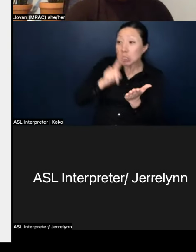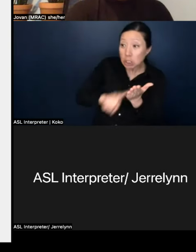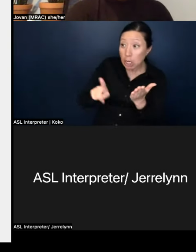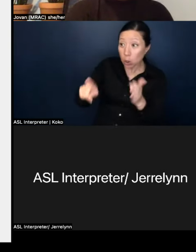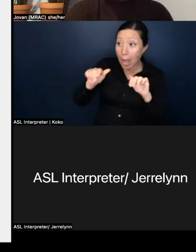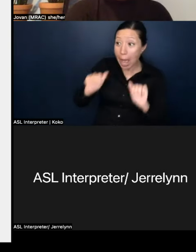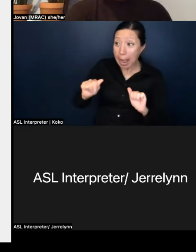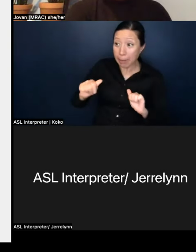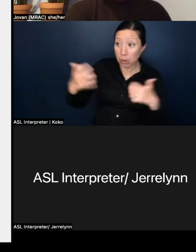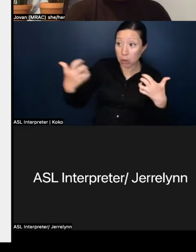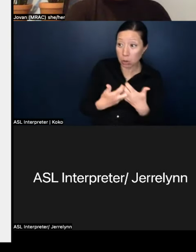highly detailed information.